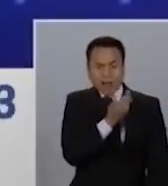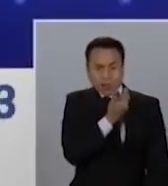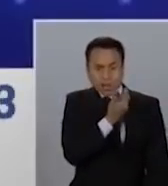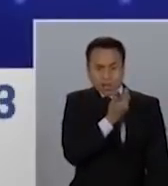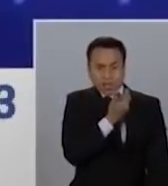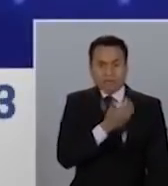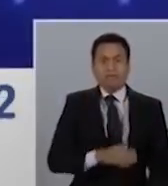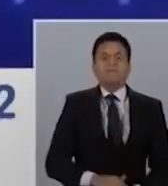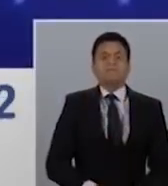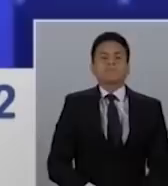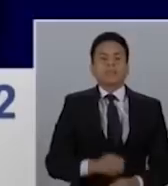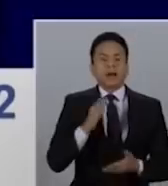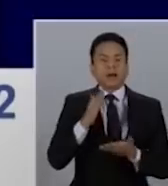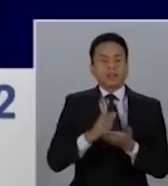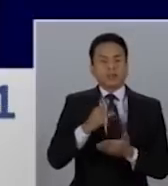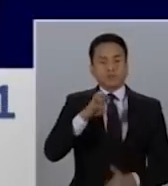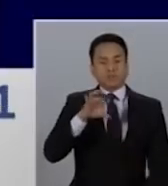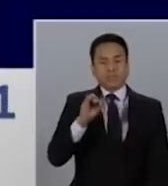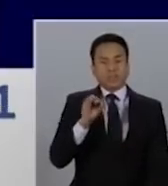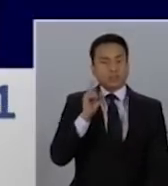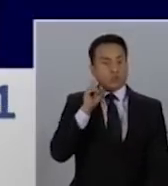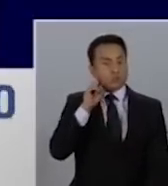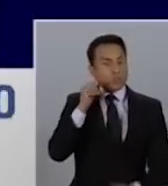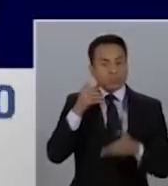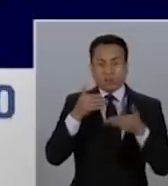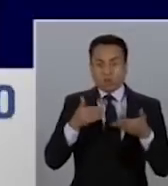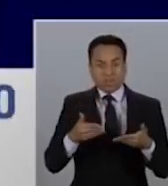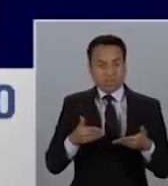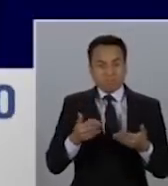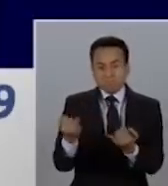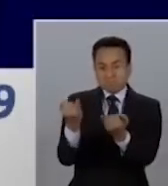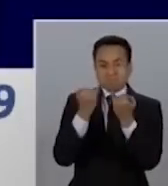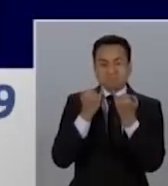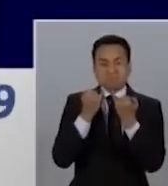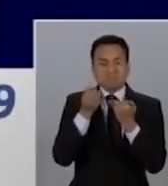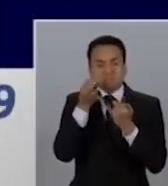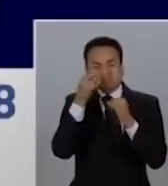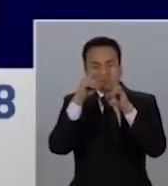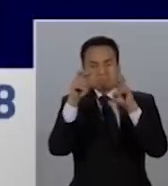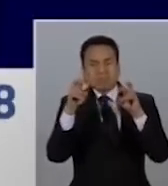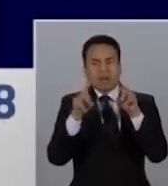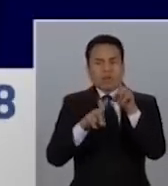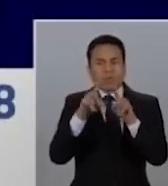Monica to this day I have not heard of any broken eyeball in Cuba,